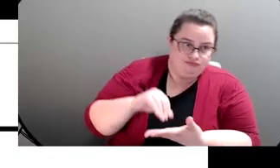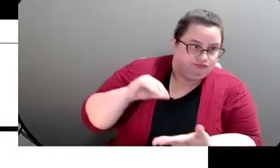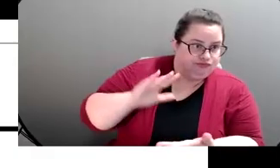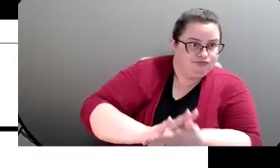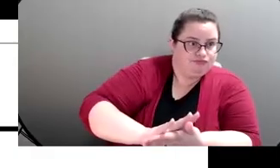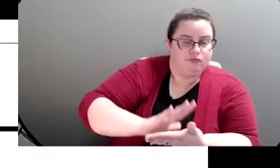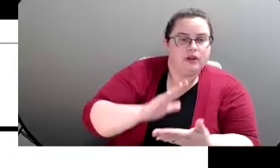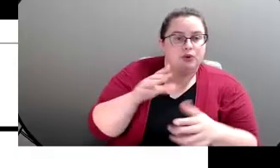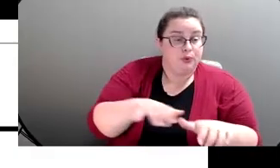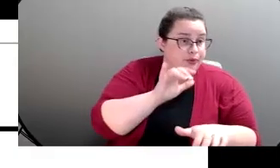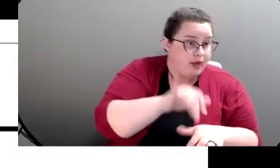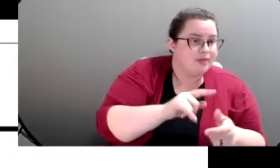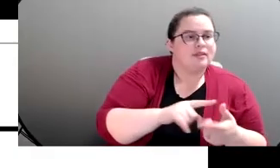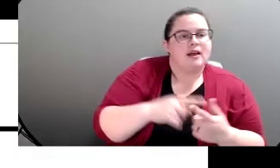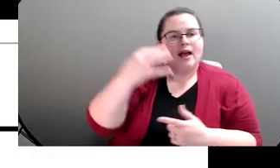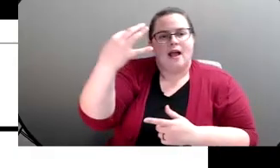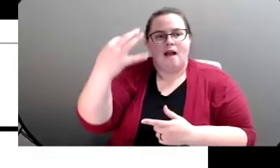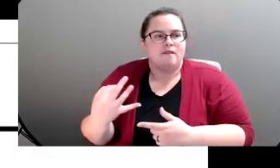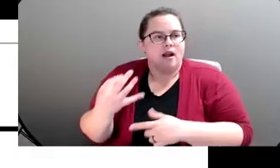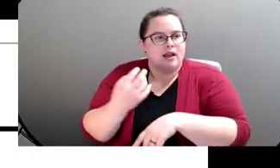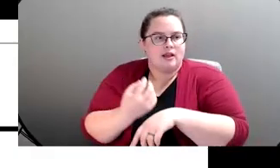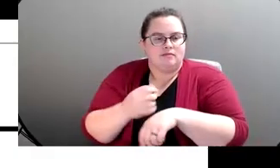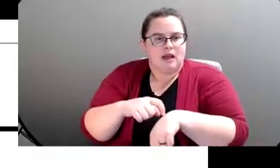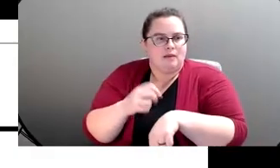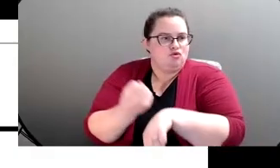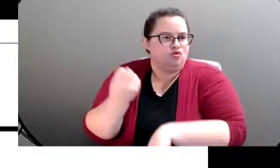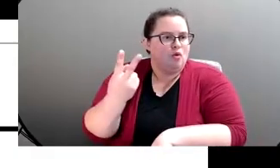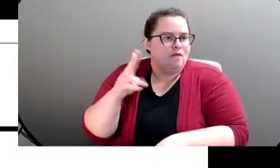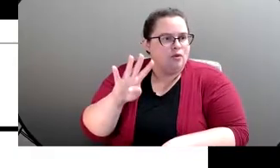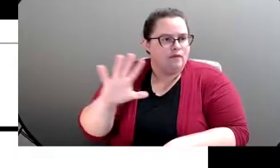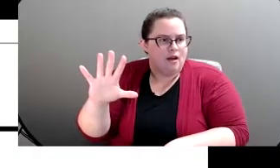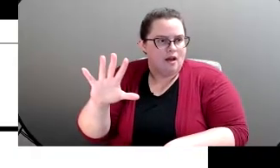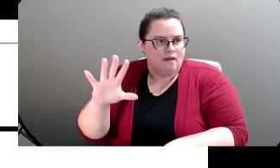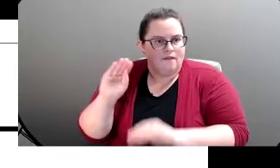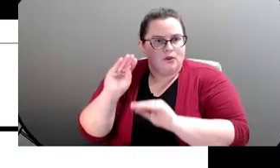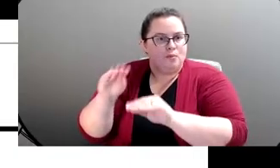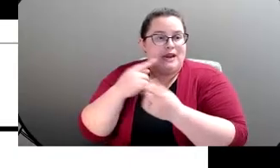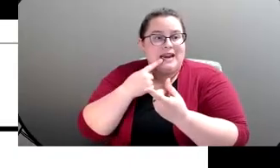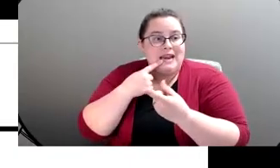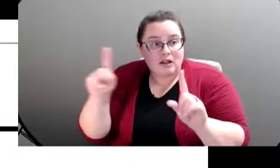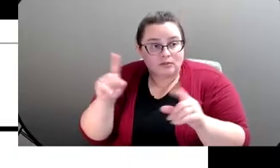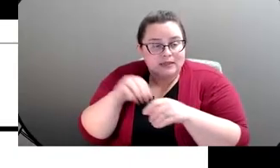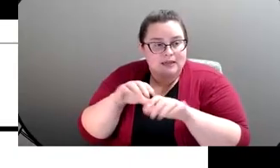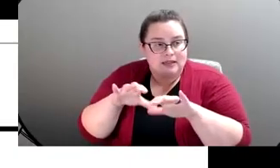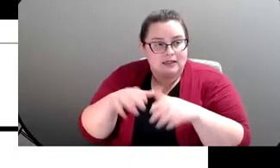and then every Friday at 12:45, you put an announcement in your class saying you